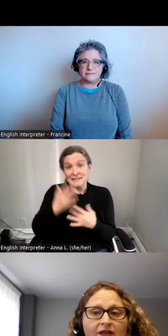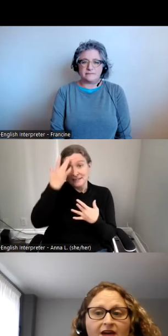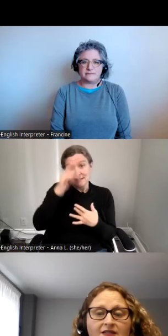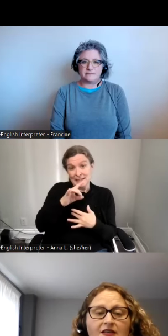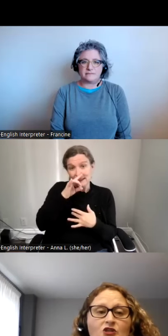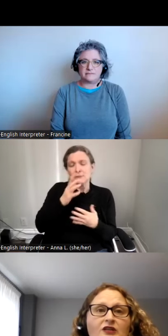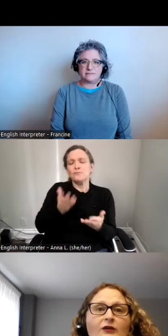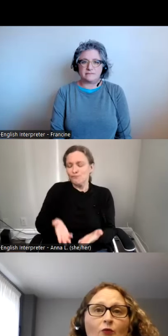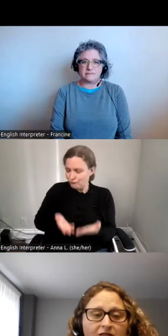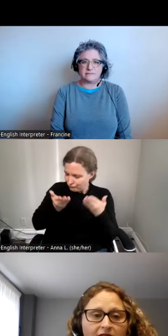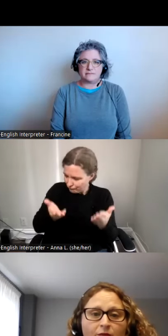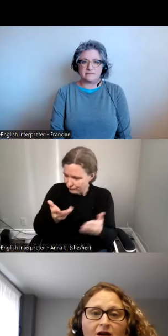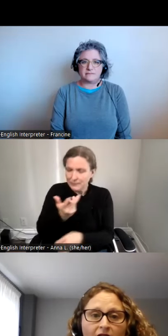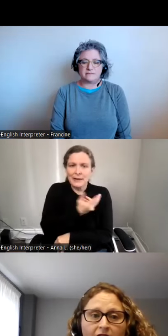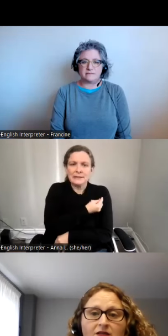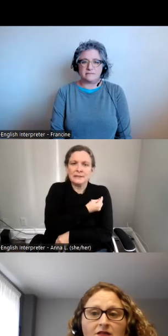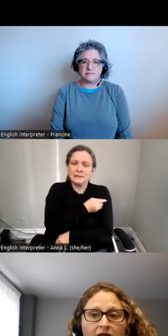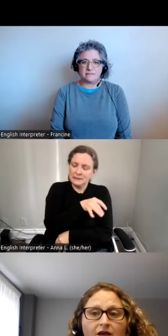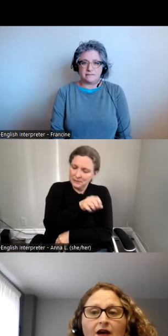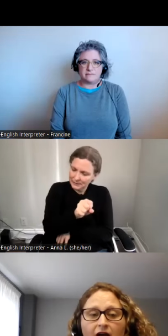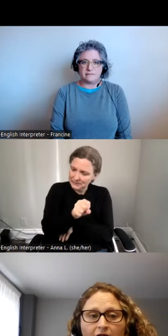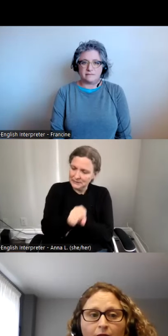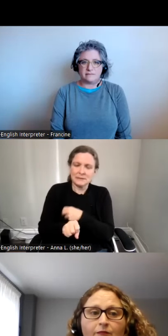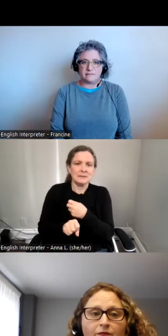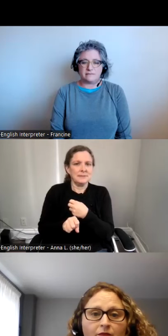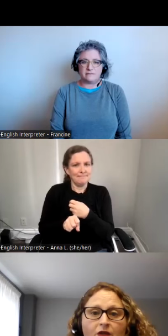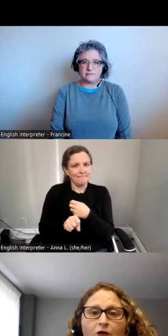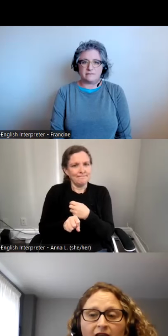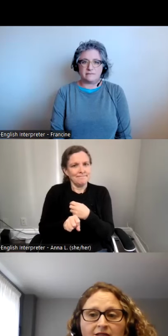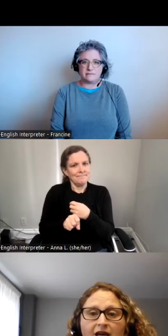is safe